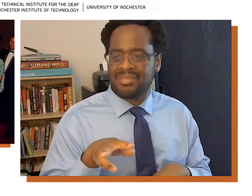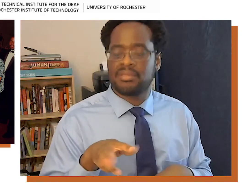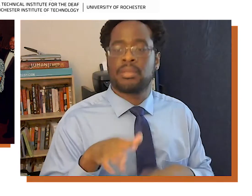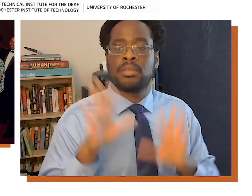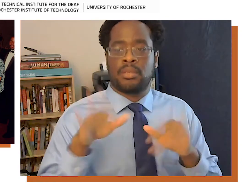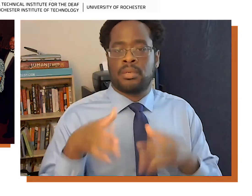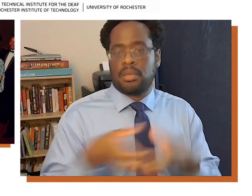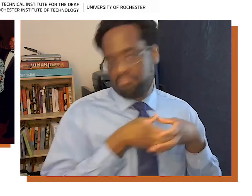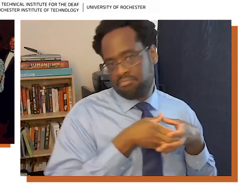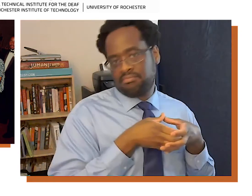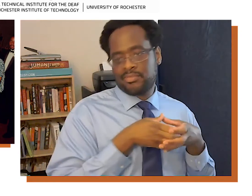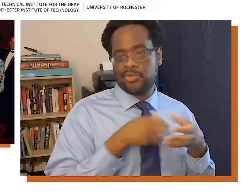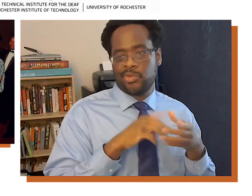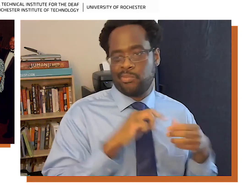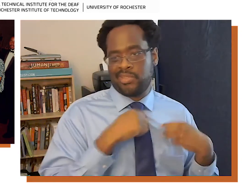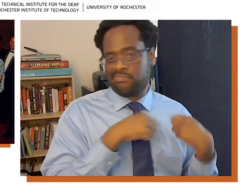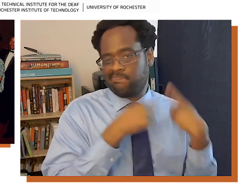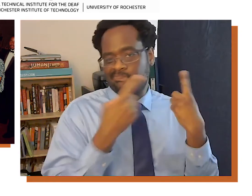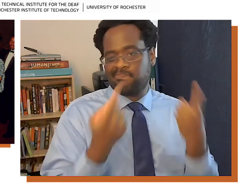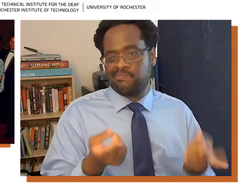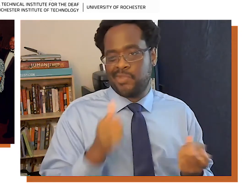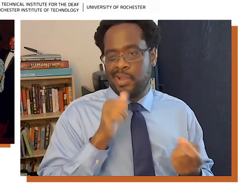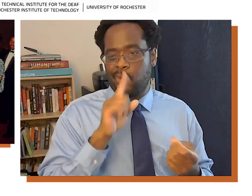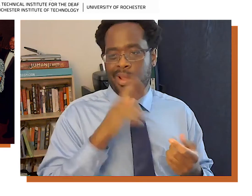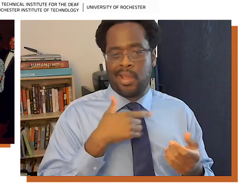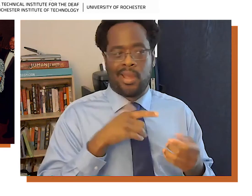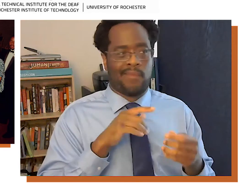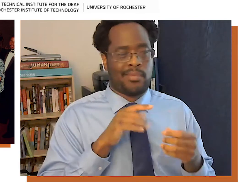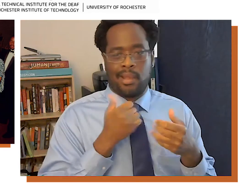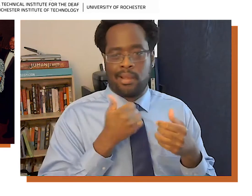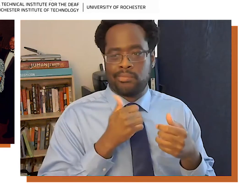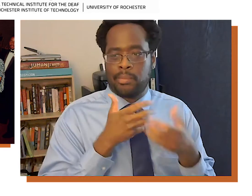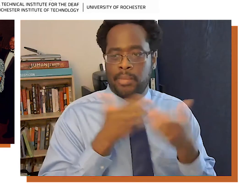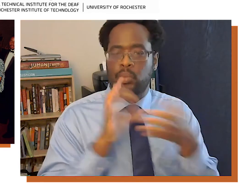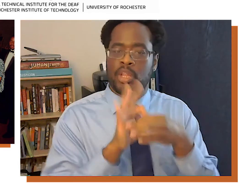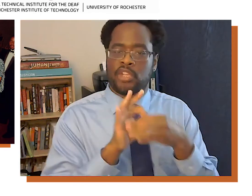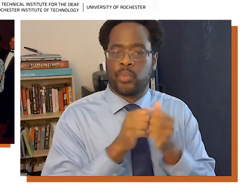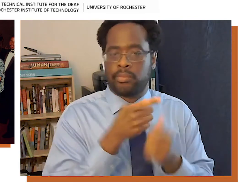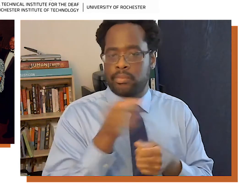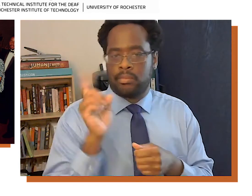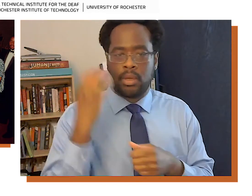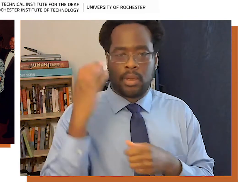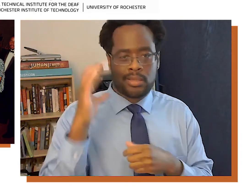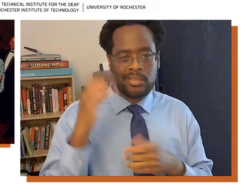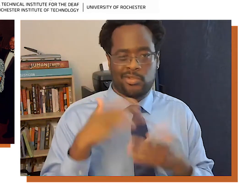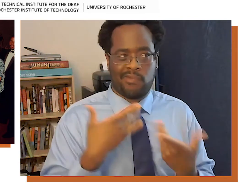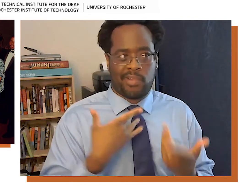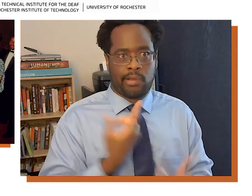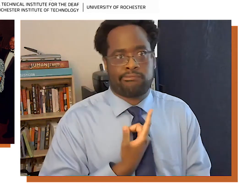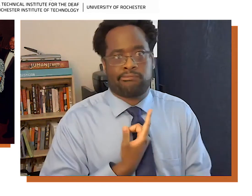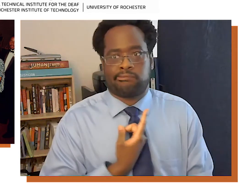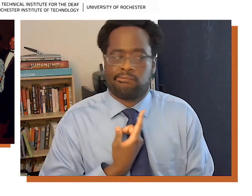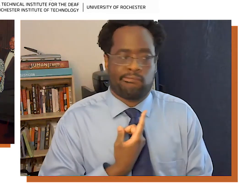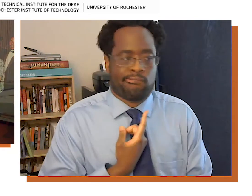and then picked on our family as she had us children, so she decided to keep us separate from her family...